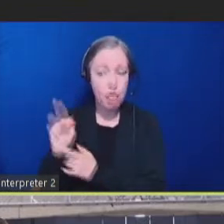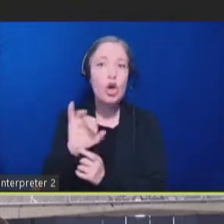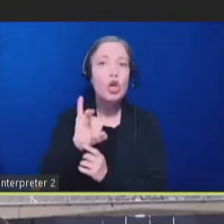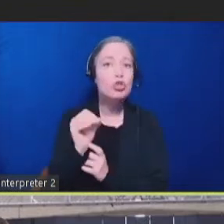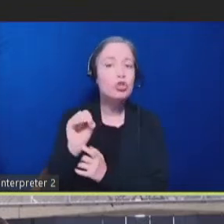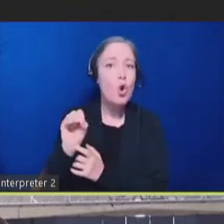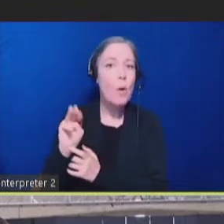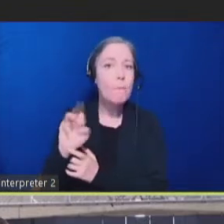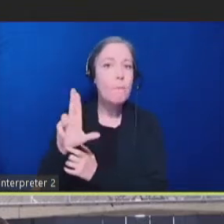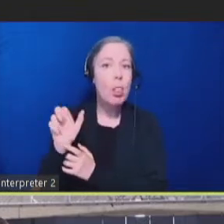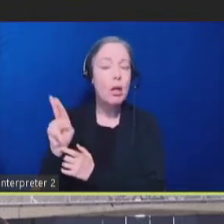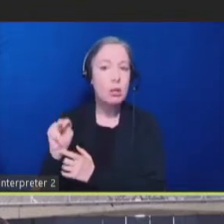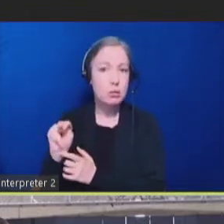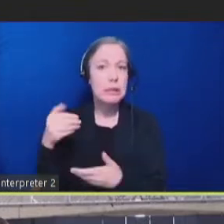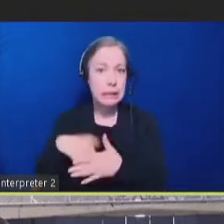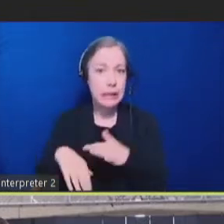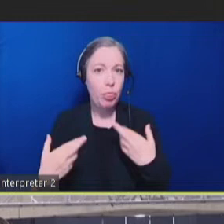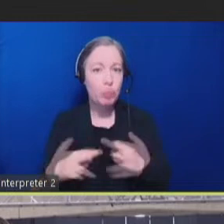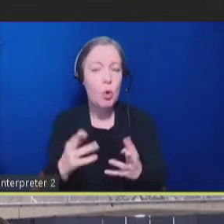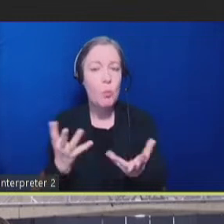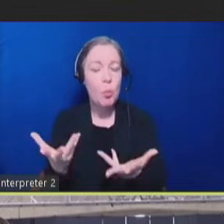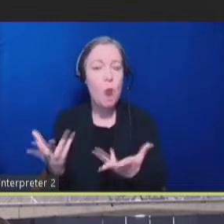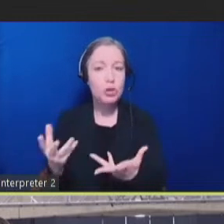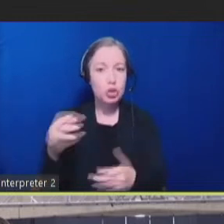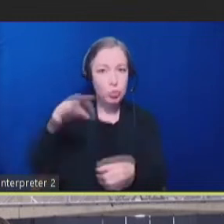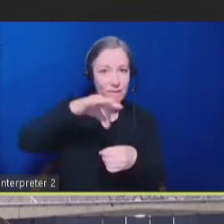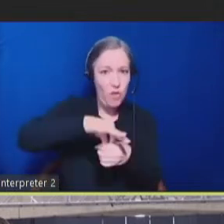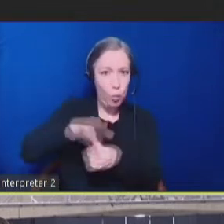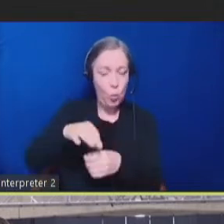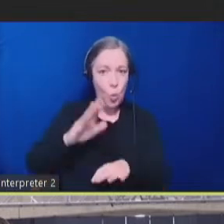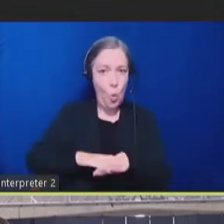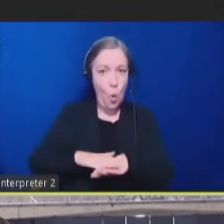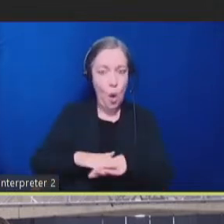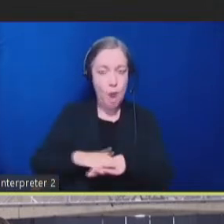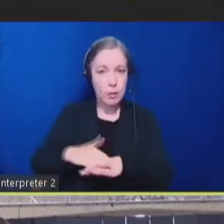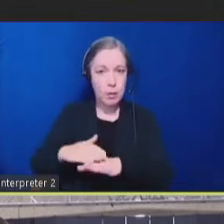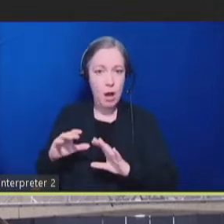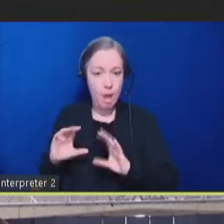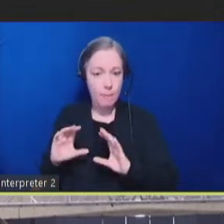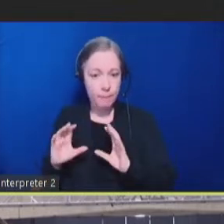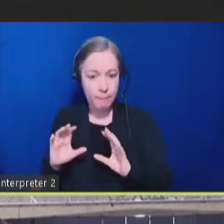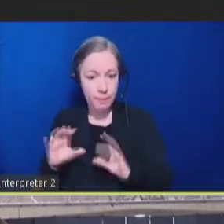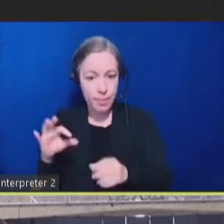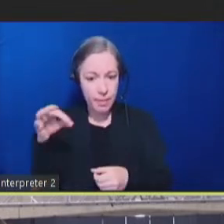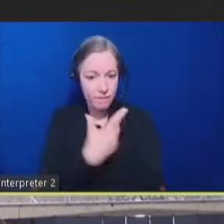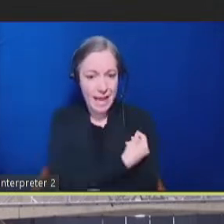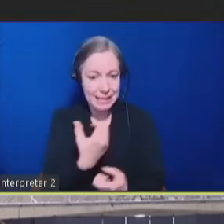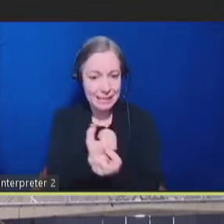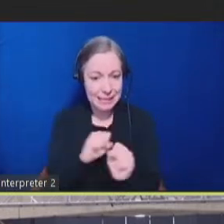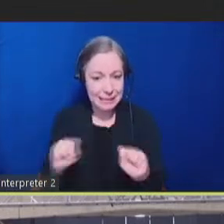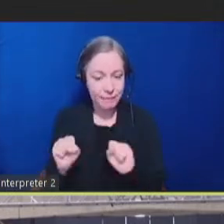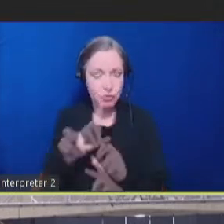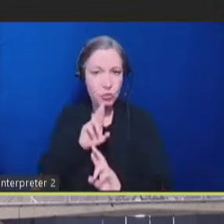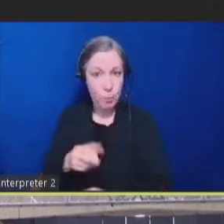on the Vaccine Safety Subcommittee report. Dr. Mullen, do you vote for or against the report? Jewel Mullen: I vote for.